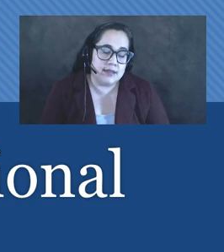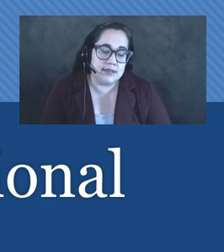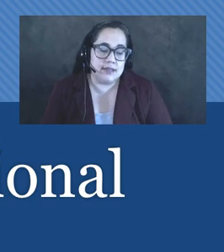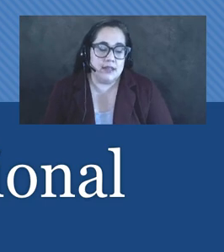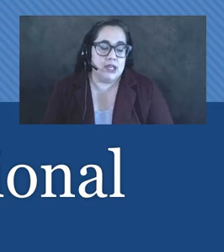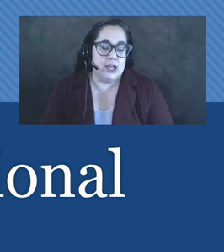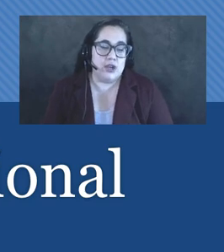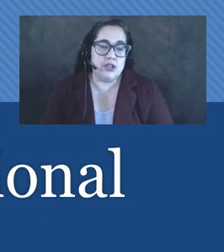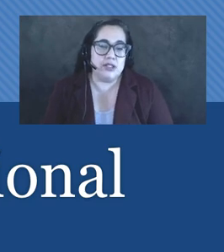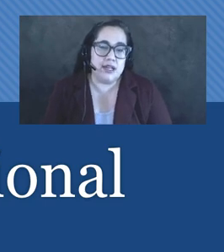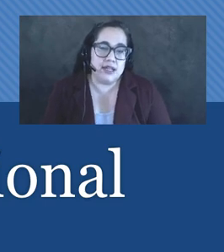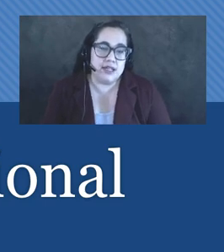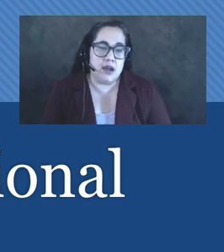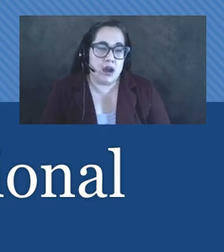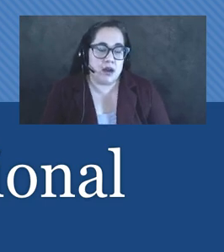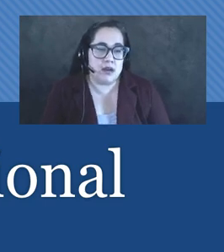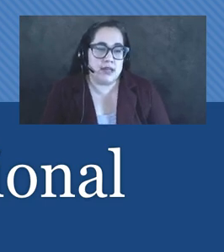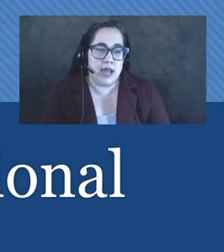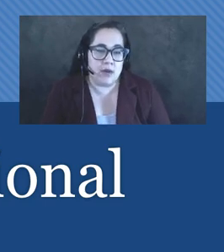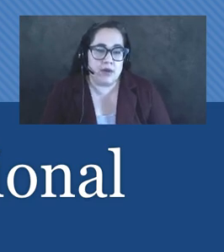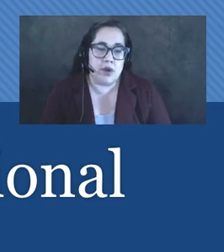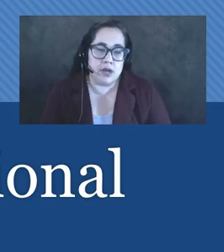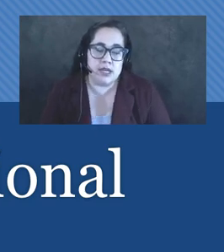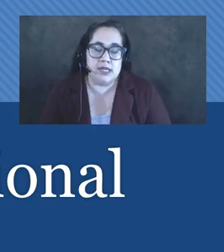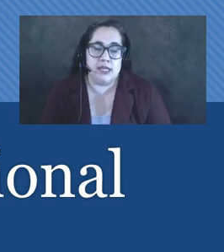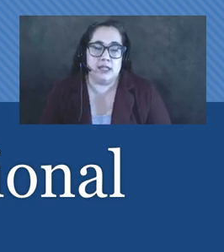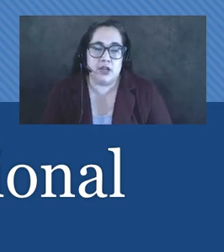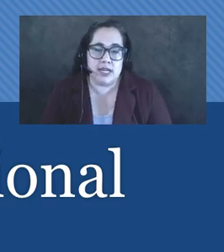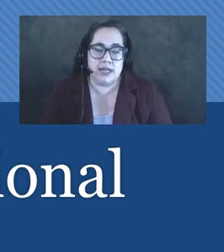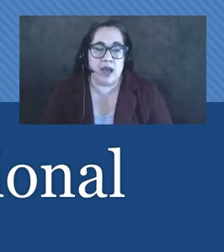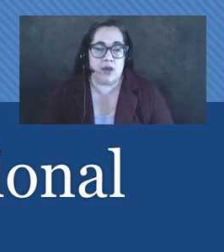is your studies are now embarking in learning how